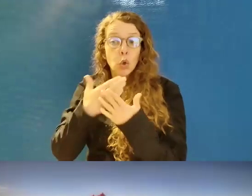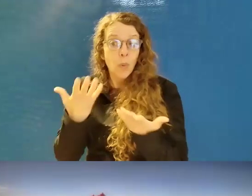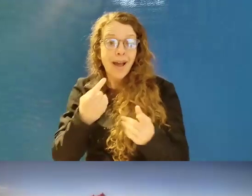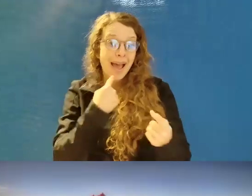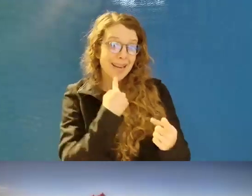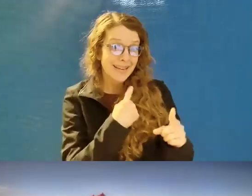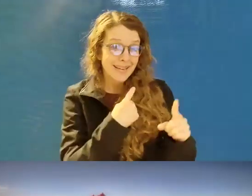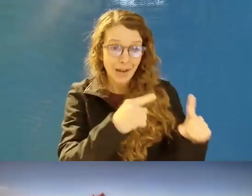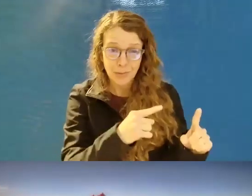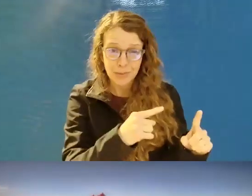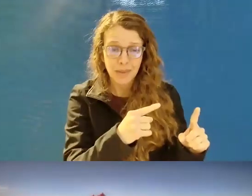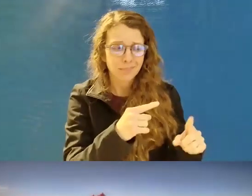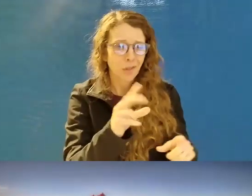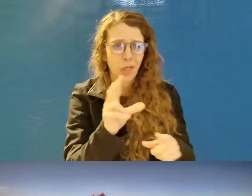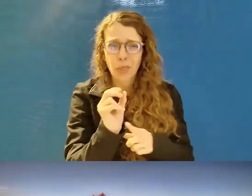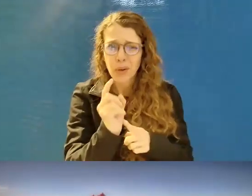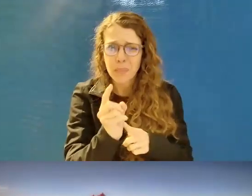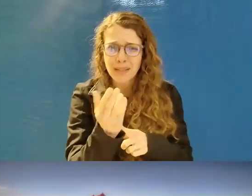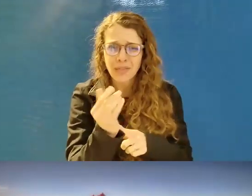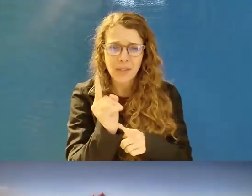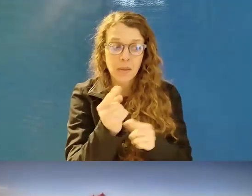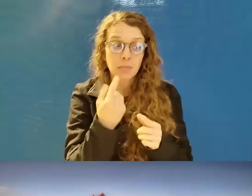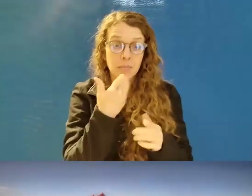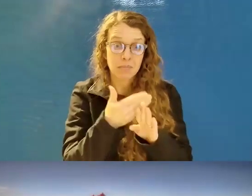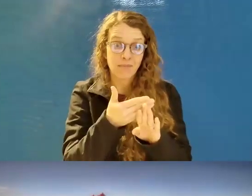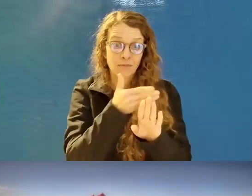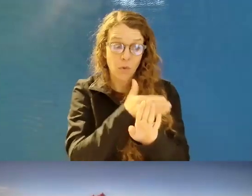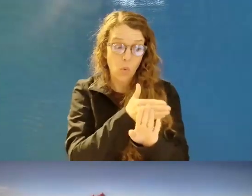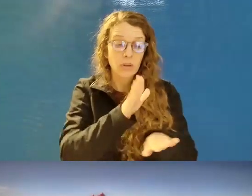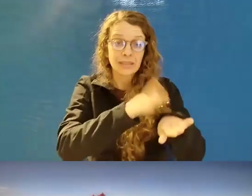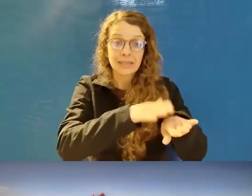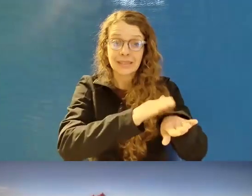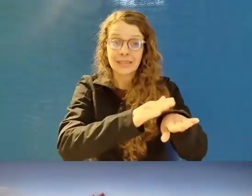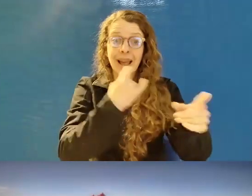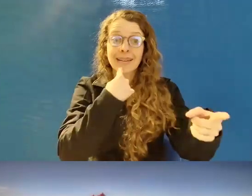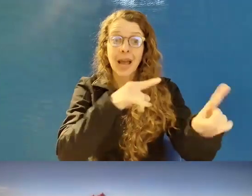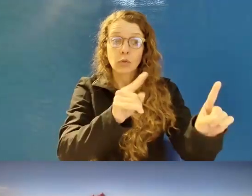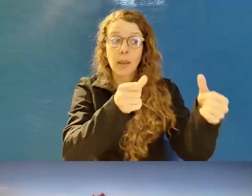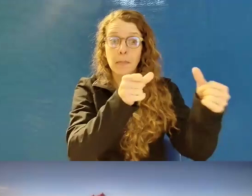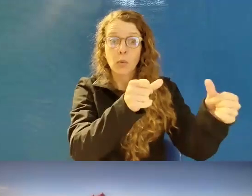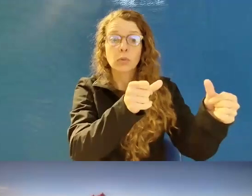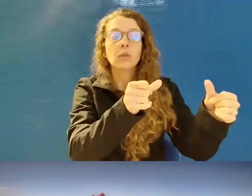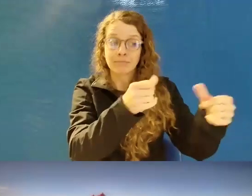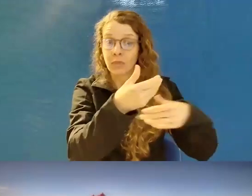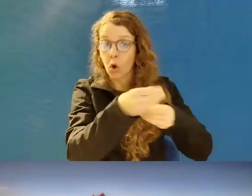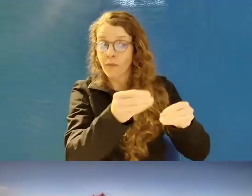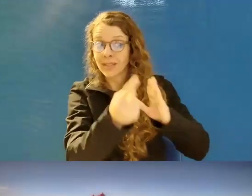I don't know, a half an hour or 15 minutes before, make an announcement in your class saying, you know, office hour coming up.